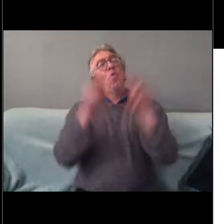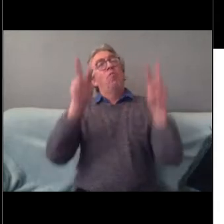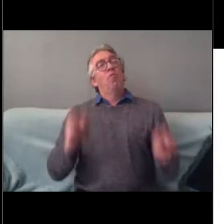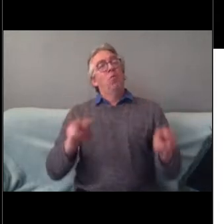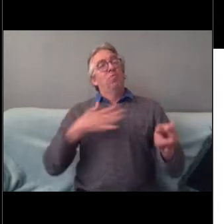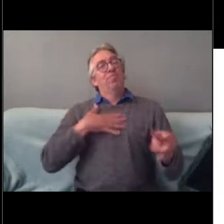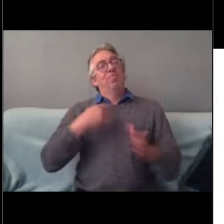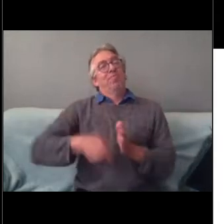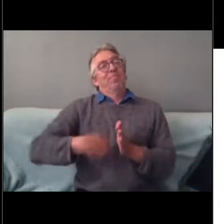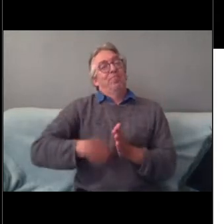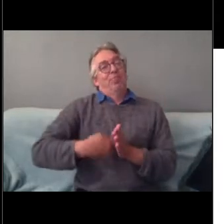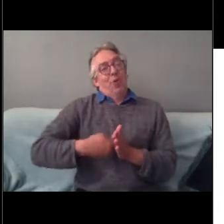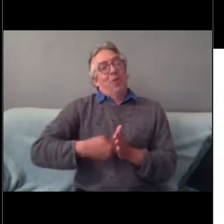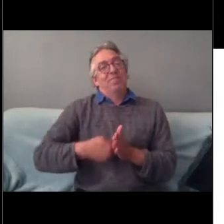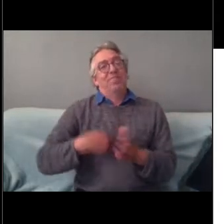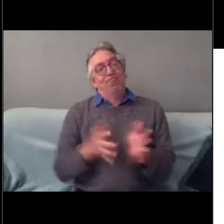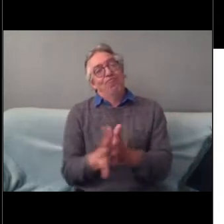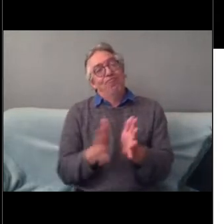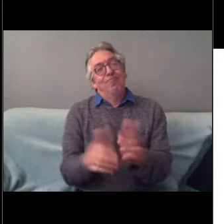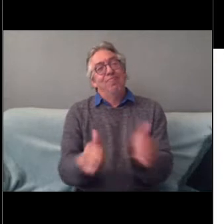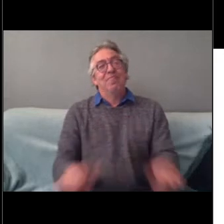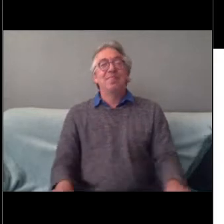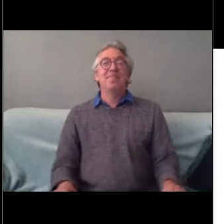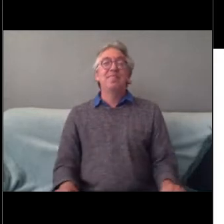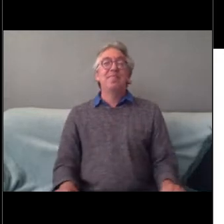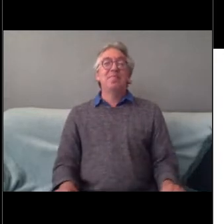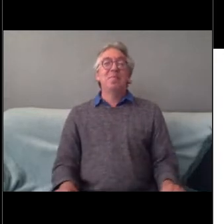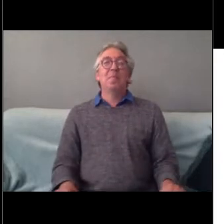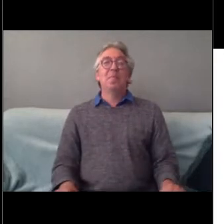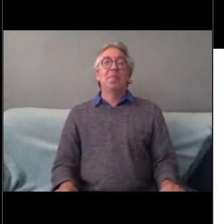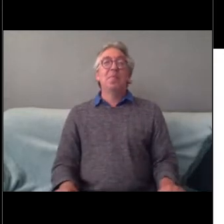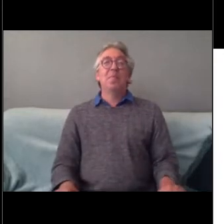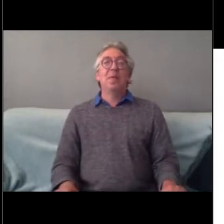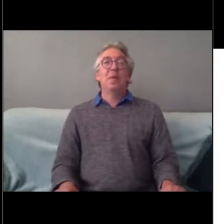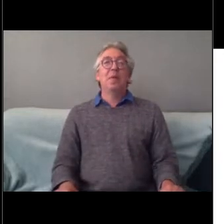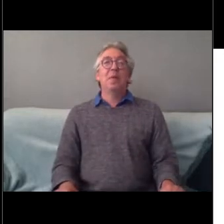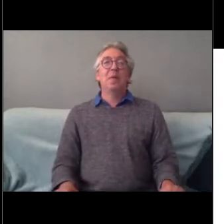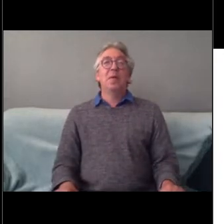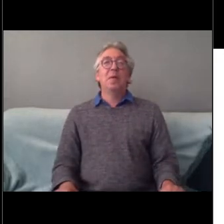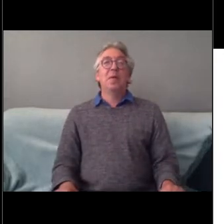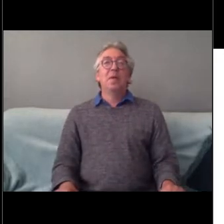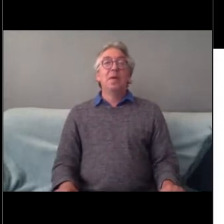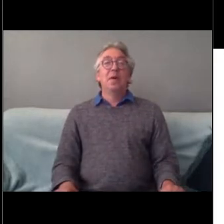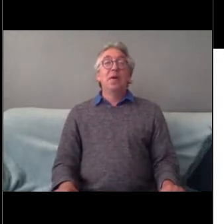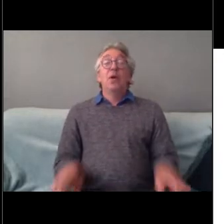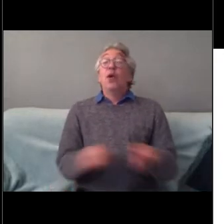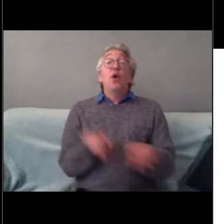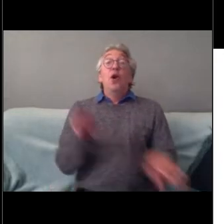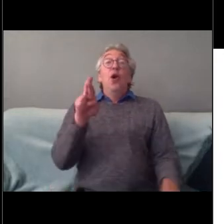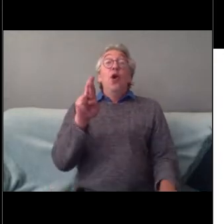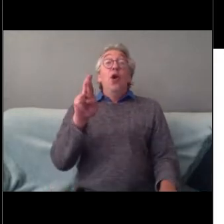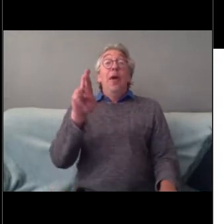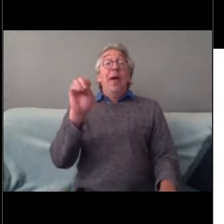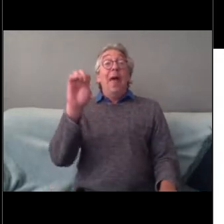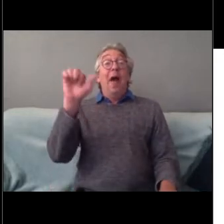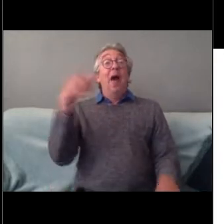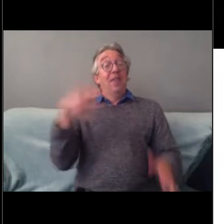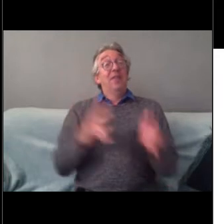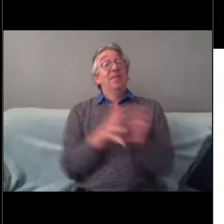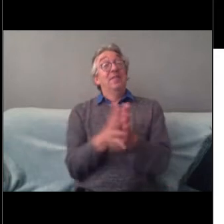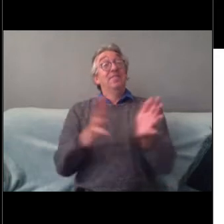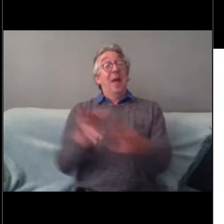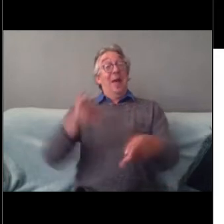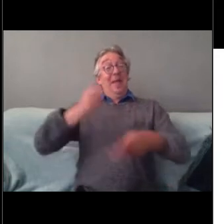As Rea already mentioned our project, and I'm sure no one remember,